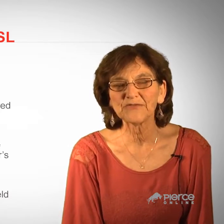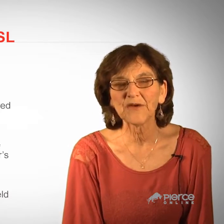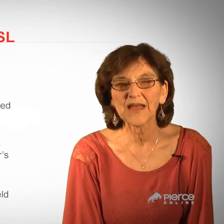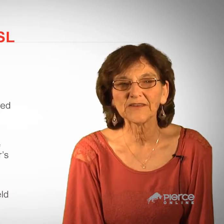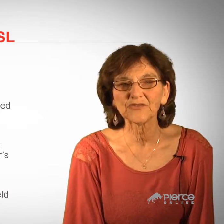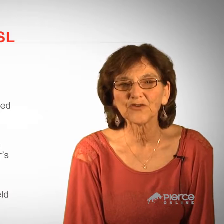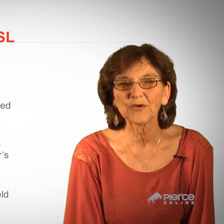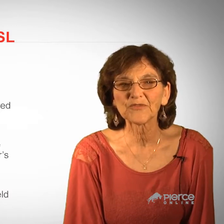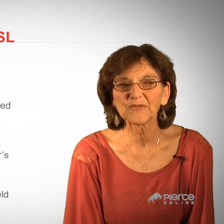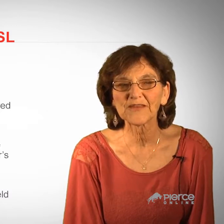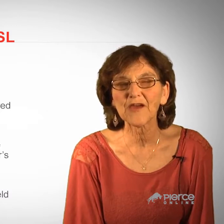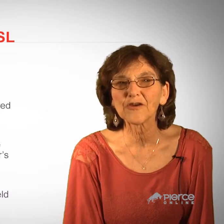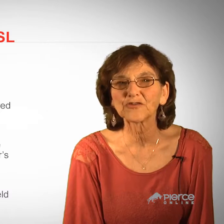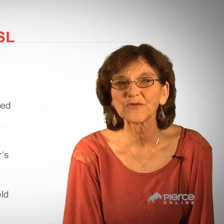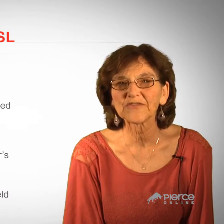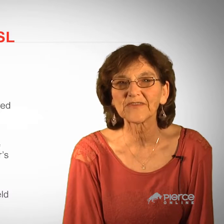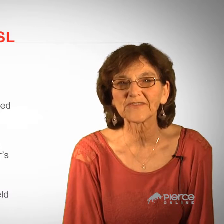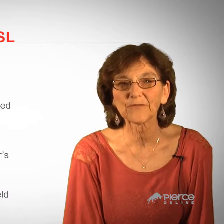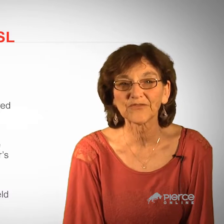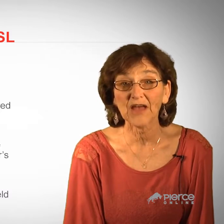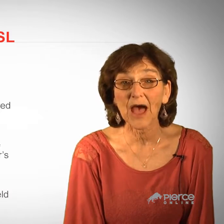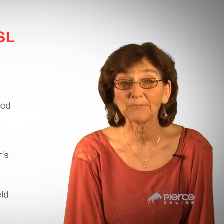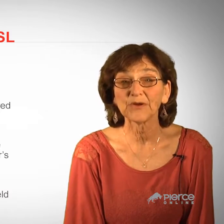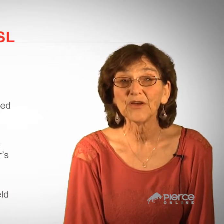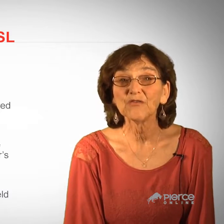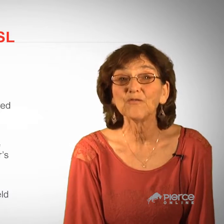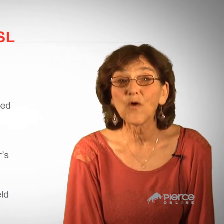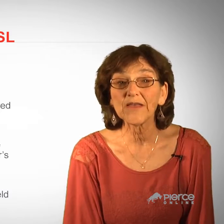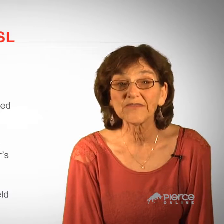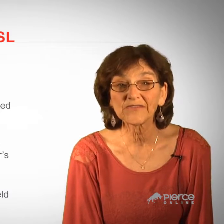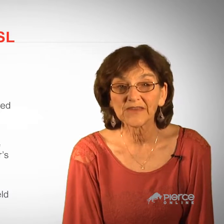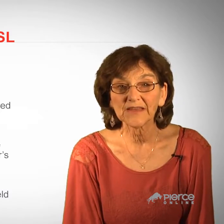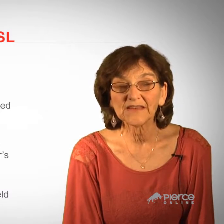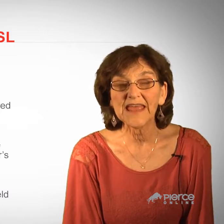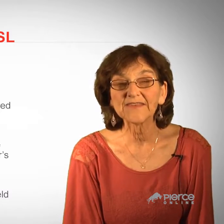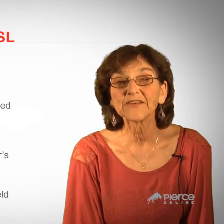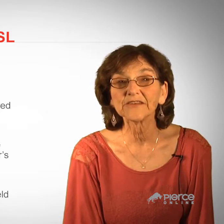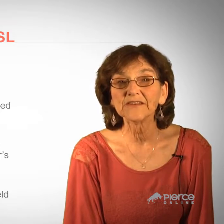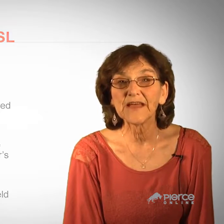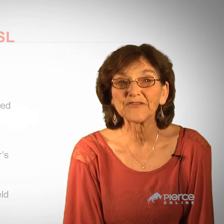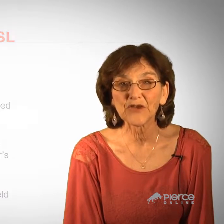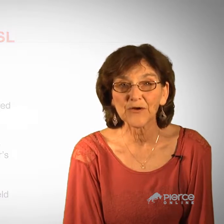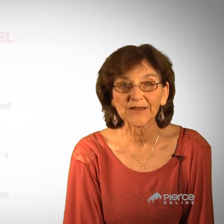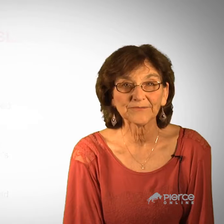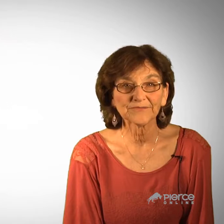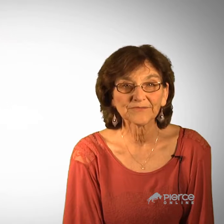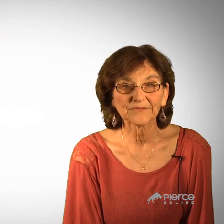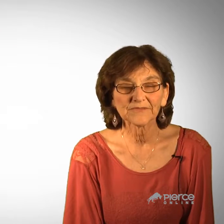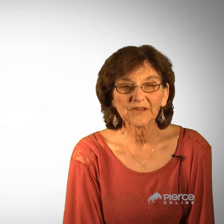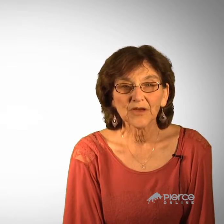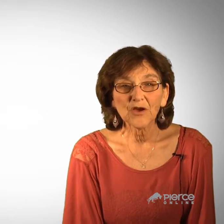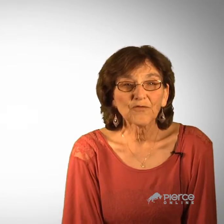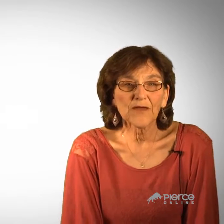defined in terms of the characteristics of stop, voiced, nasal, and so on. For